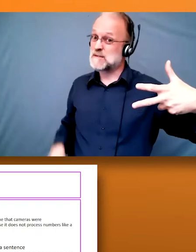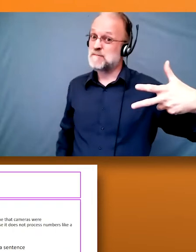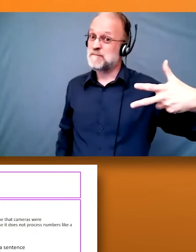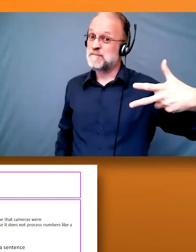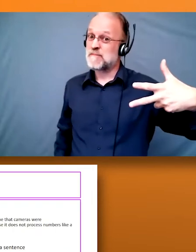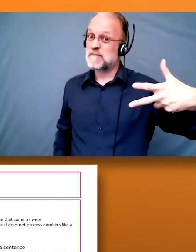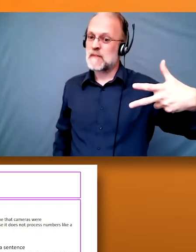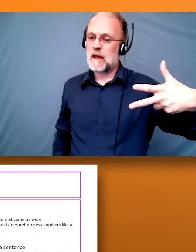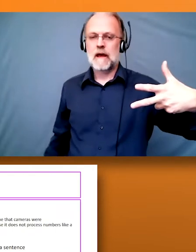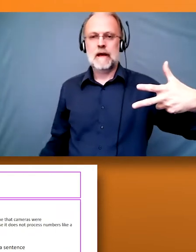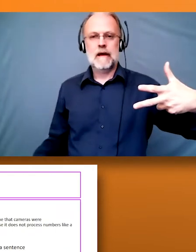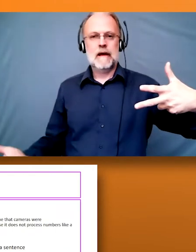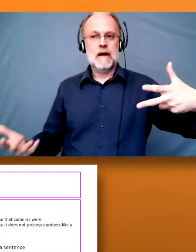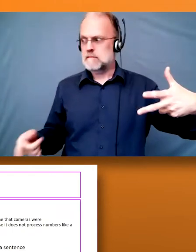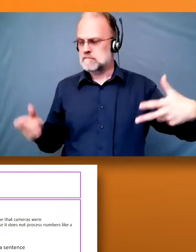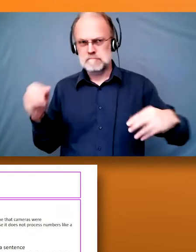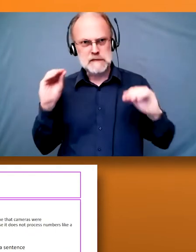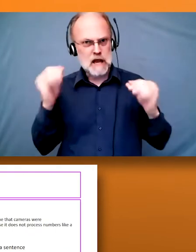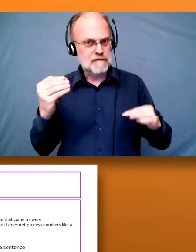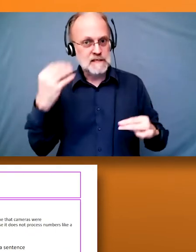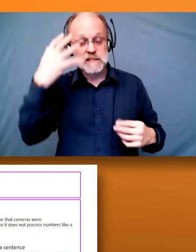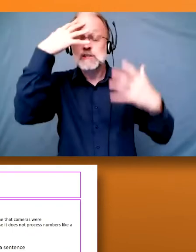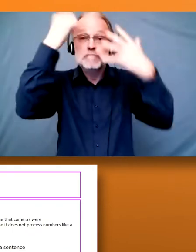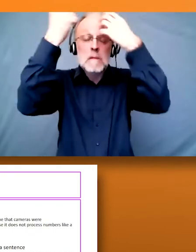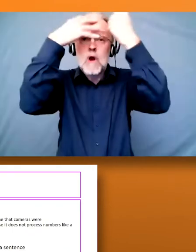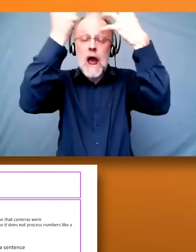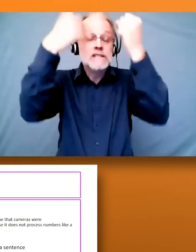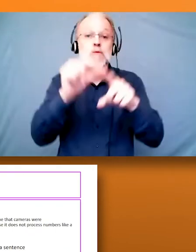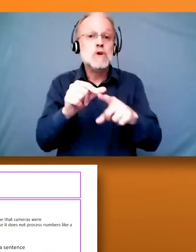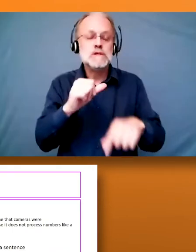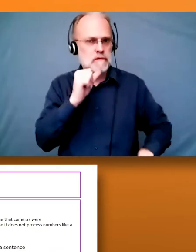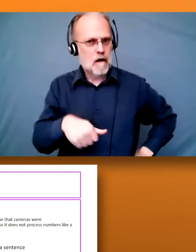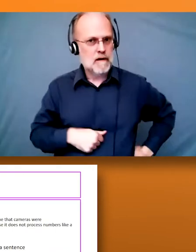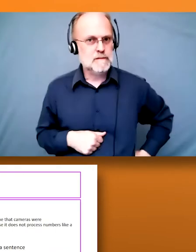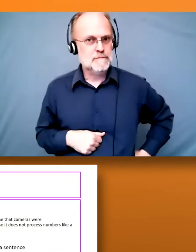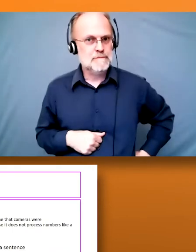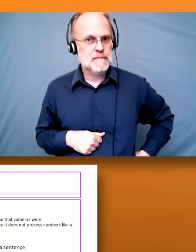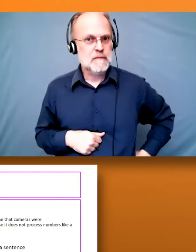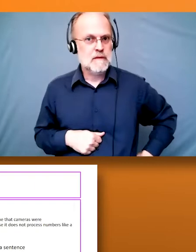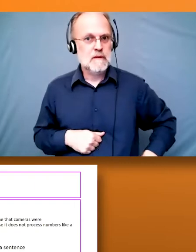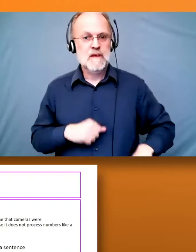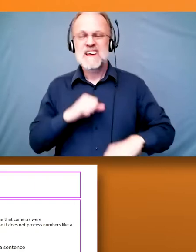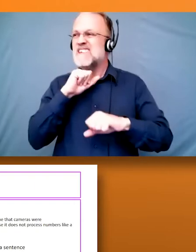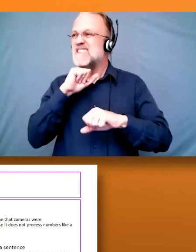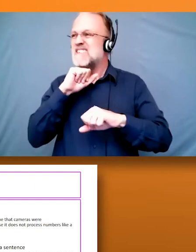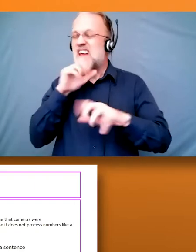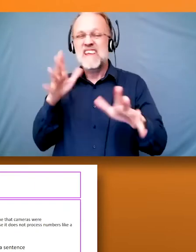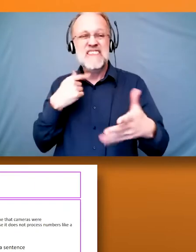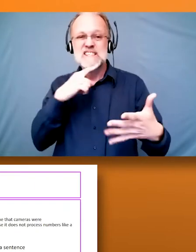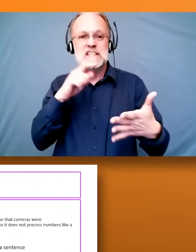And as you can see, none of this is like rote memorization, none of this is, you know, writing a word 5 times